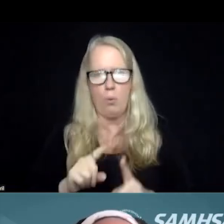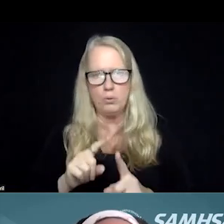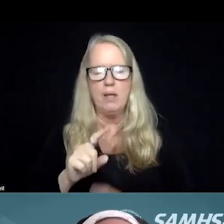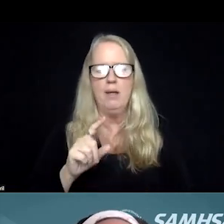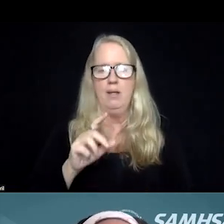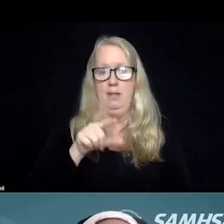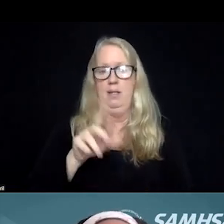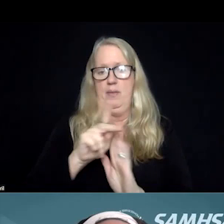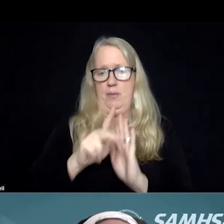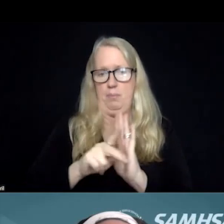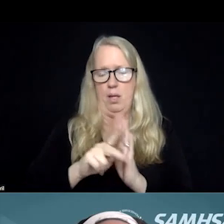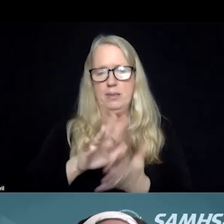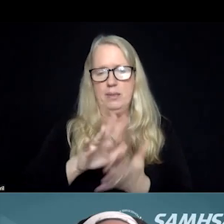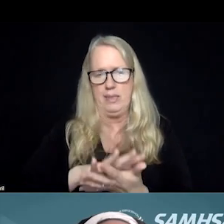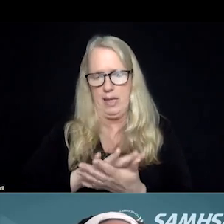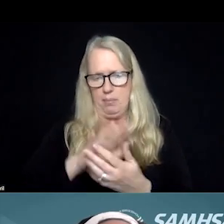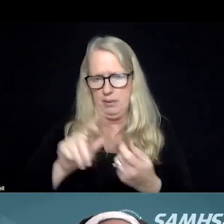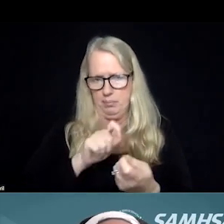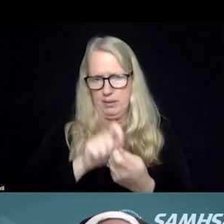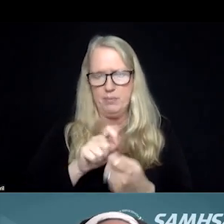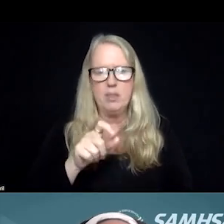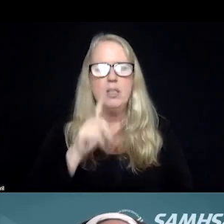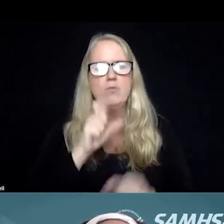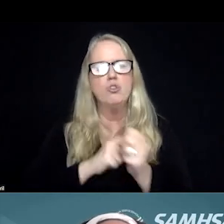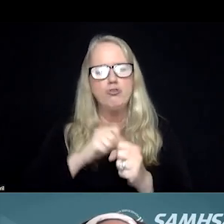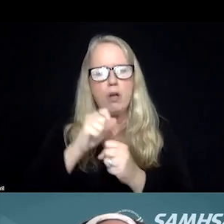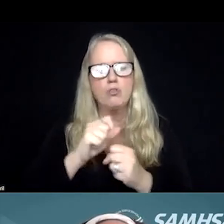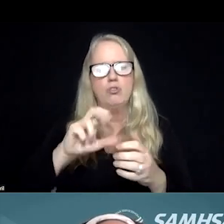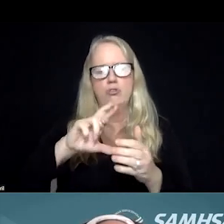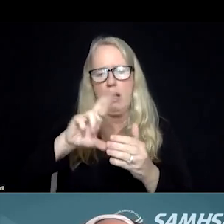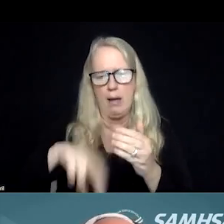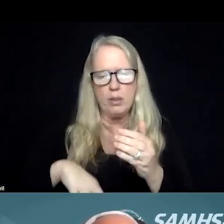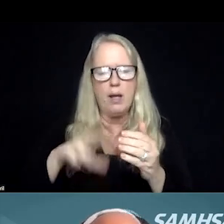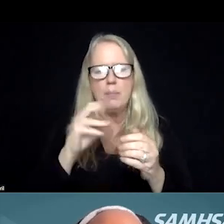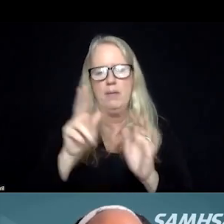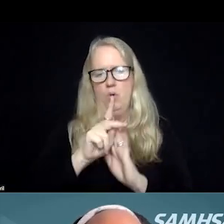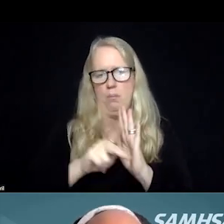POLICY ACADEMY SPECIFICALLY AND THE STRUCTURE AND OUT COMES AND THE FOLLOWUP OF THE ACADEMY